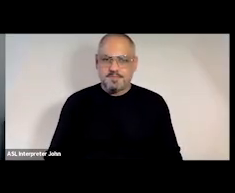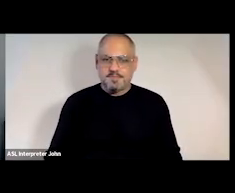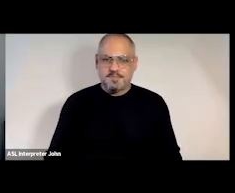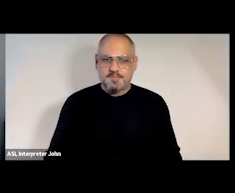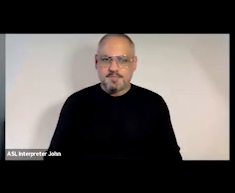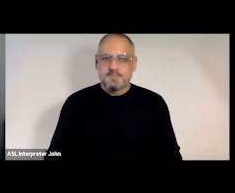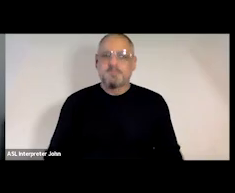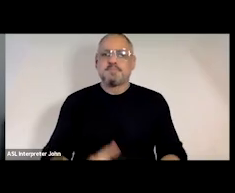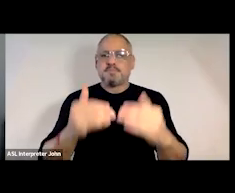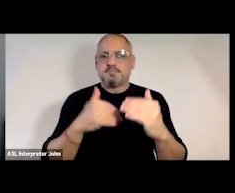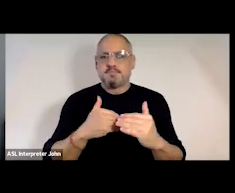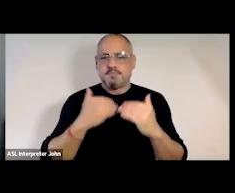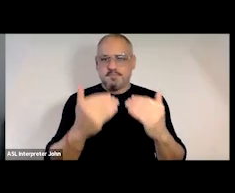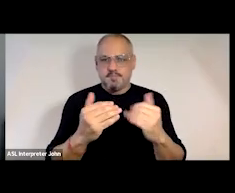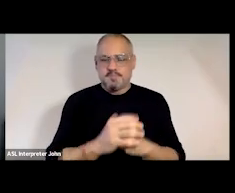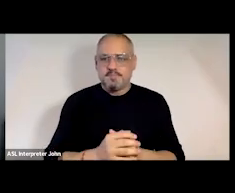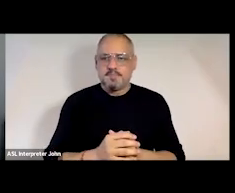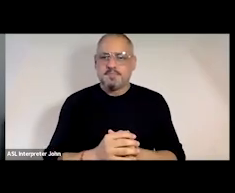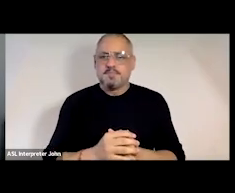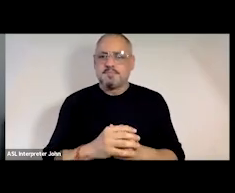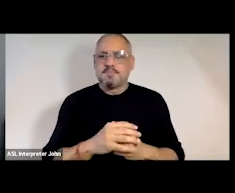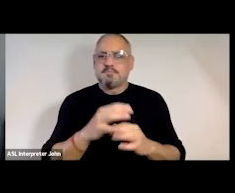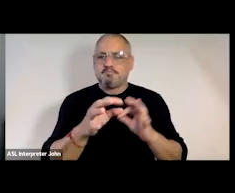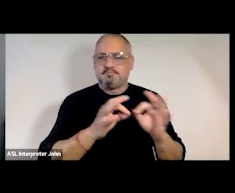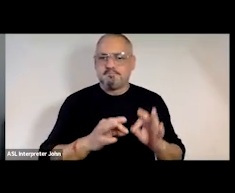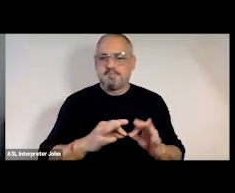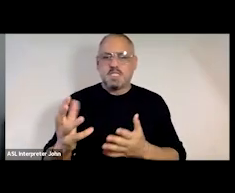Okay, so next I'm gonna talk about collecting medical records.